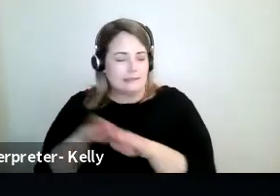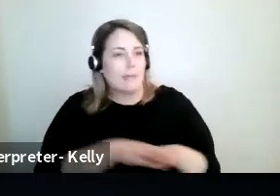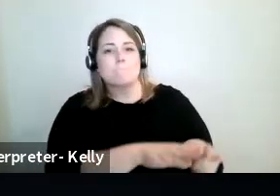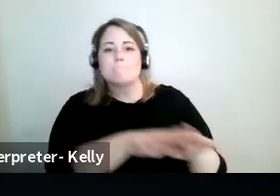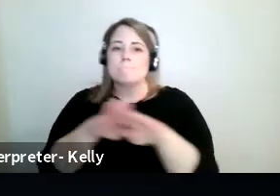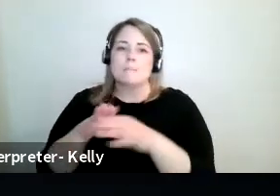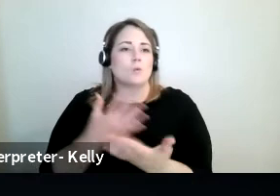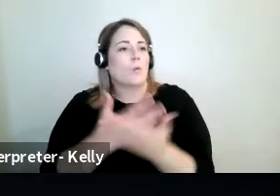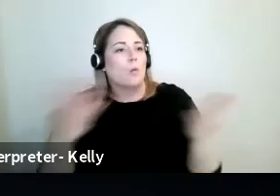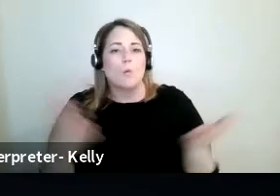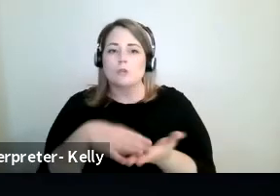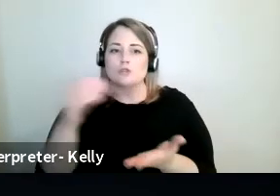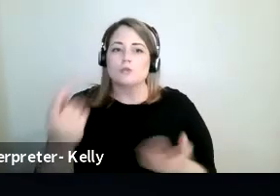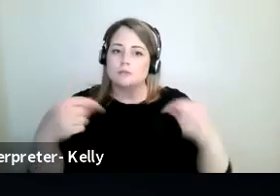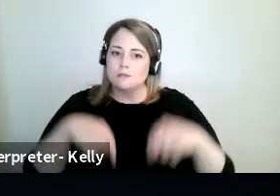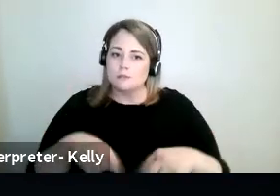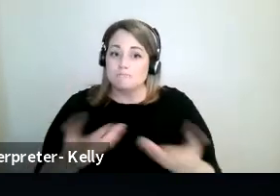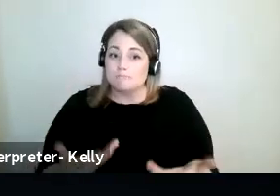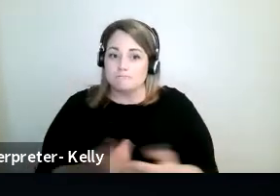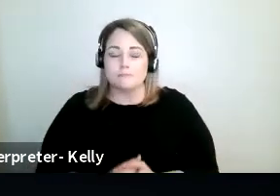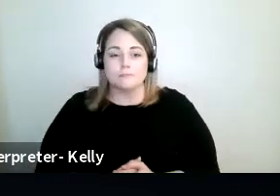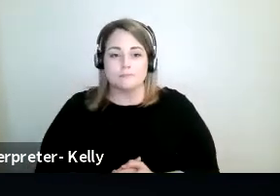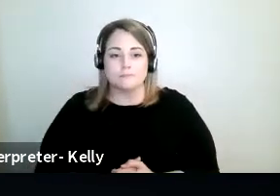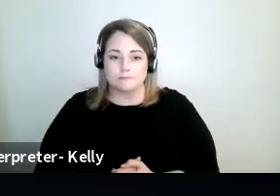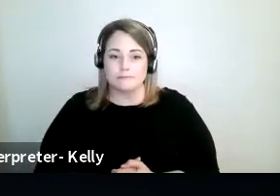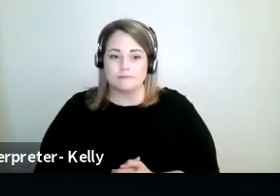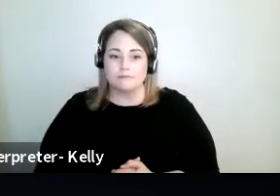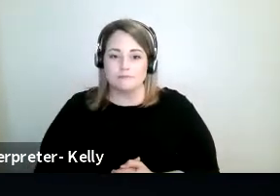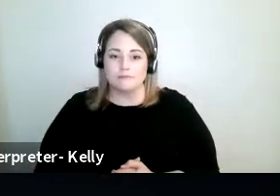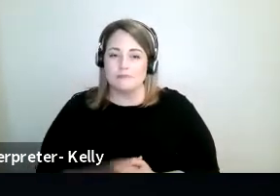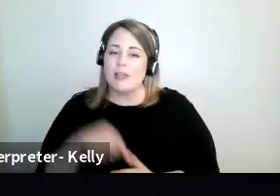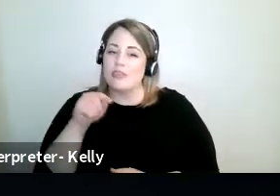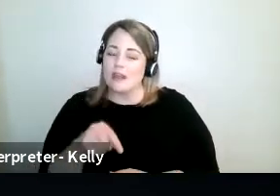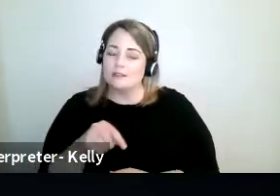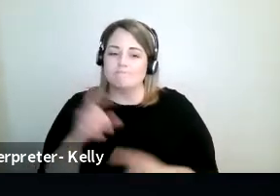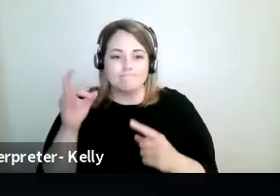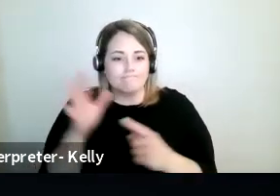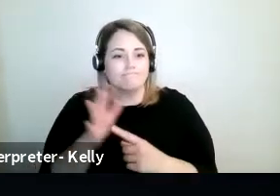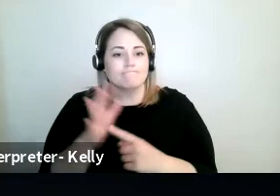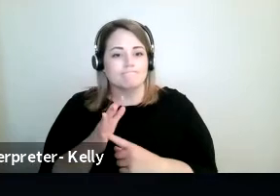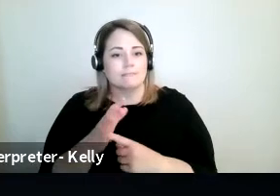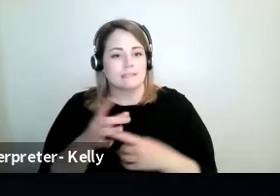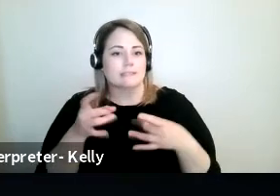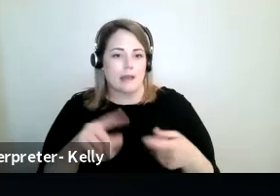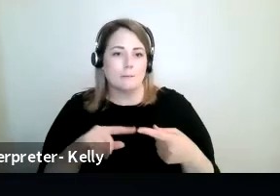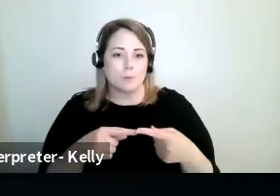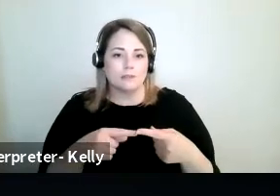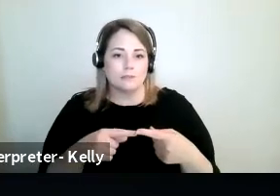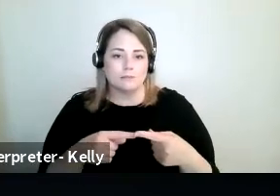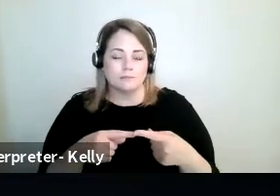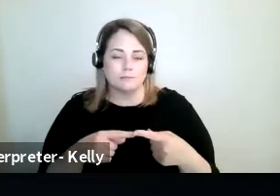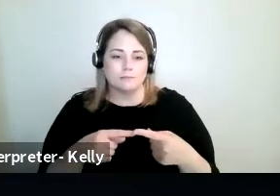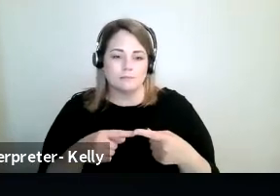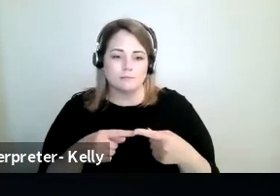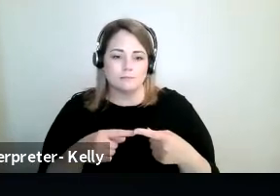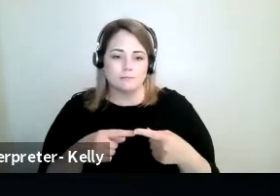into university? I think that's a really key starting point. And that's where I think if we all